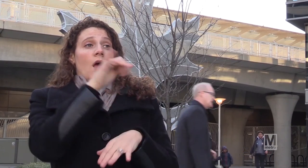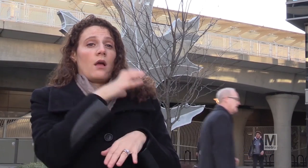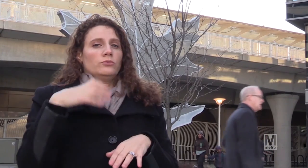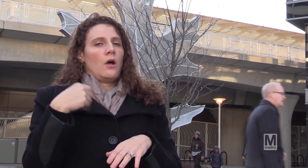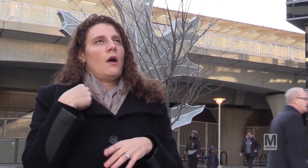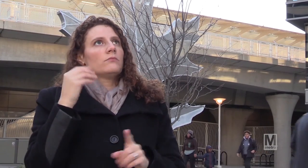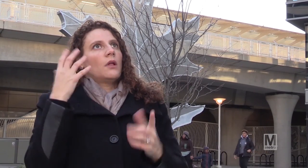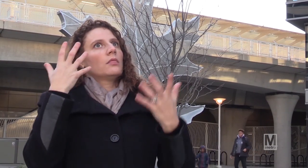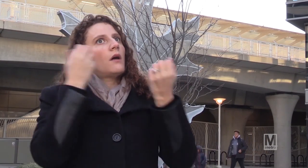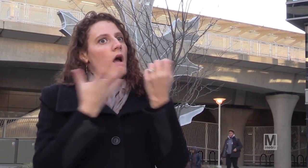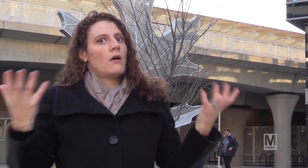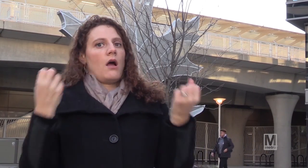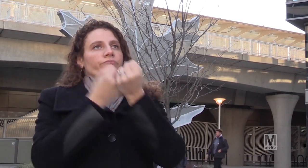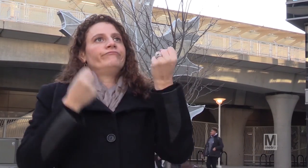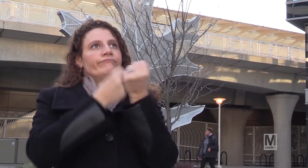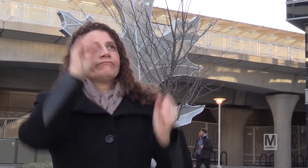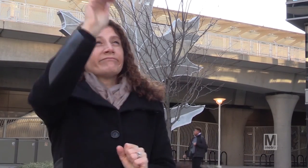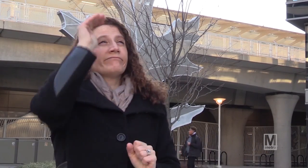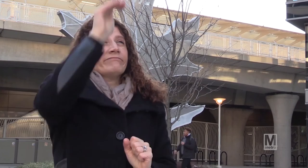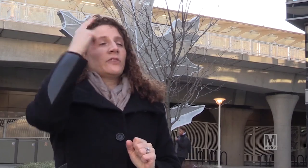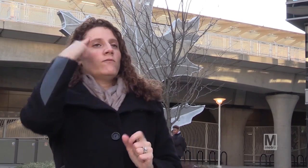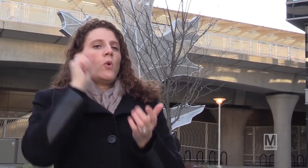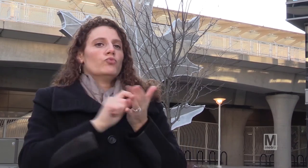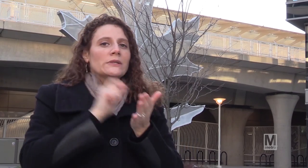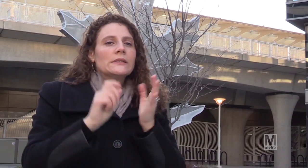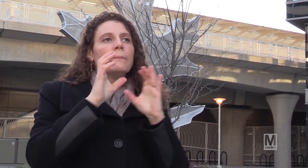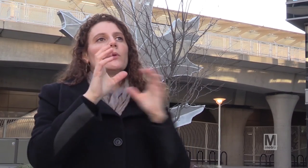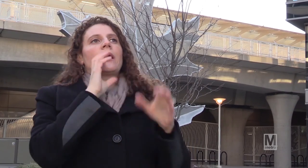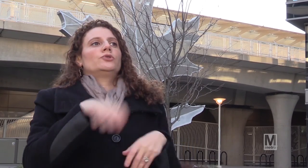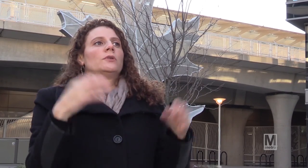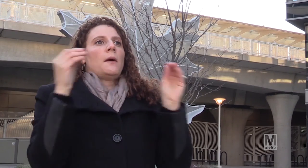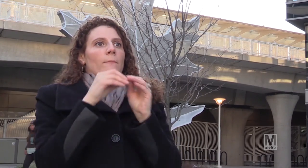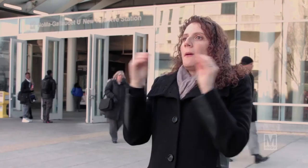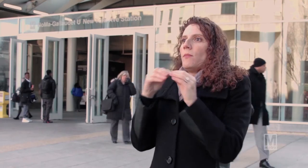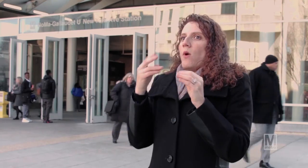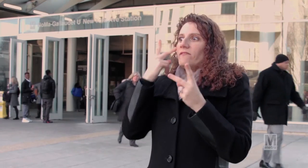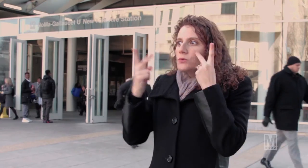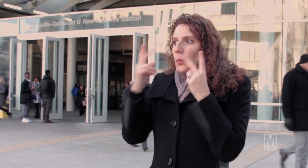So my role on the council is to really advocate for, like I said,